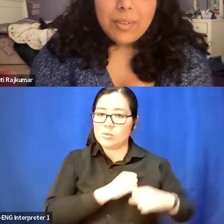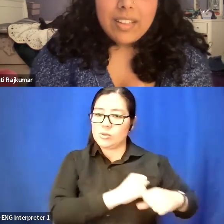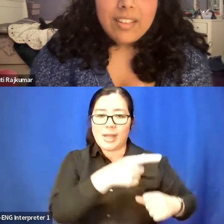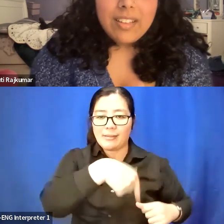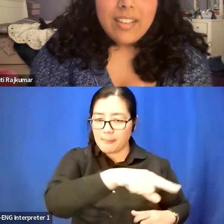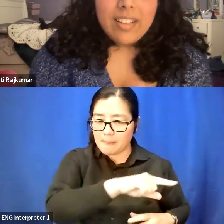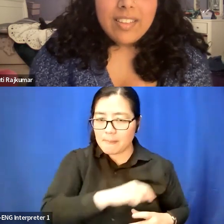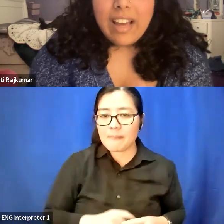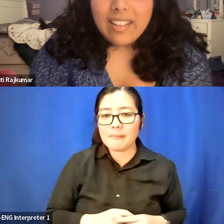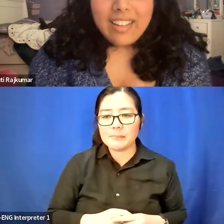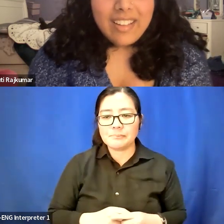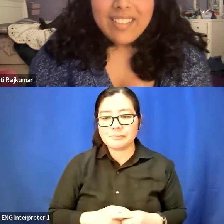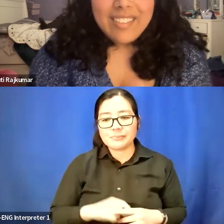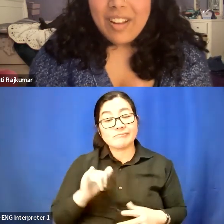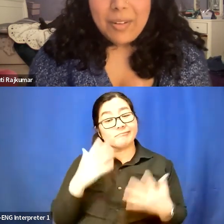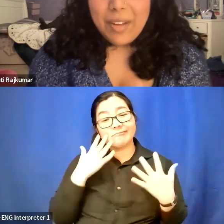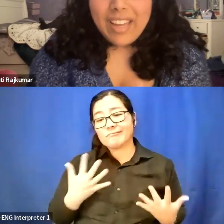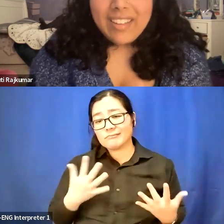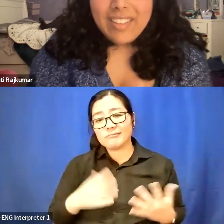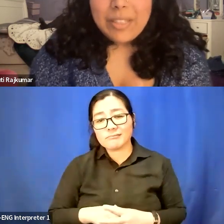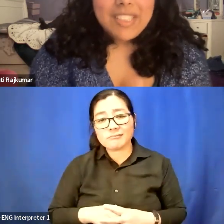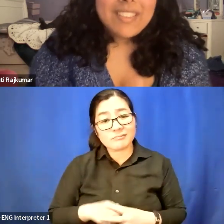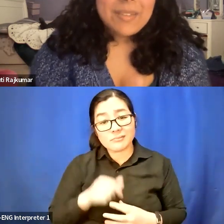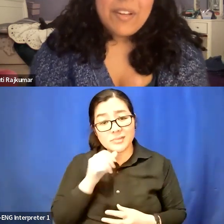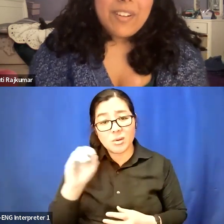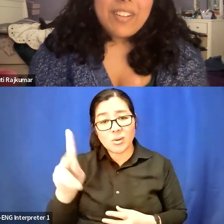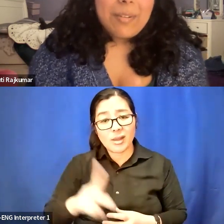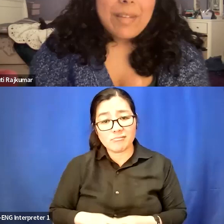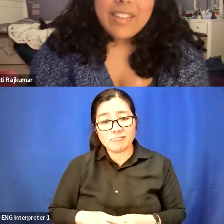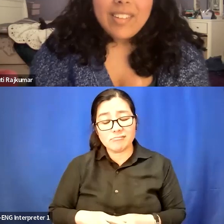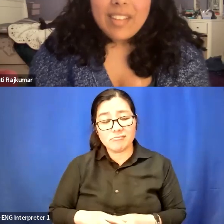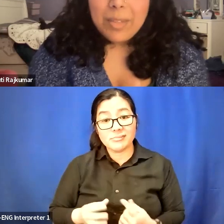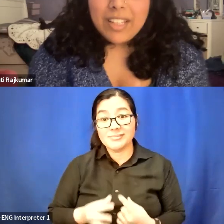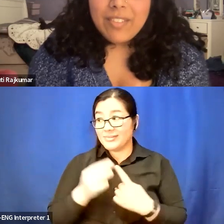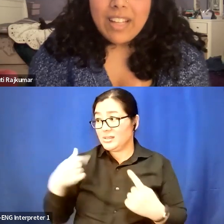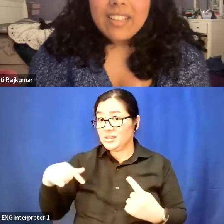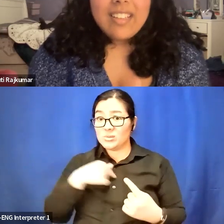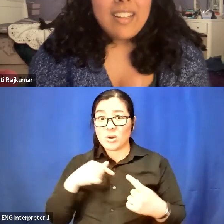that's really sad and not okay, especially since we are in a mass disabling event.